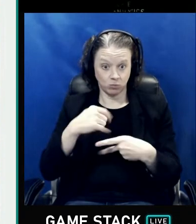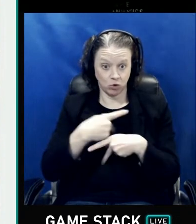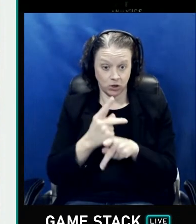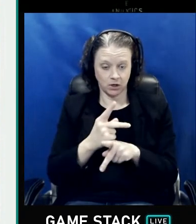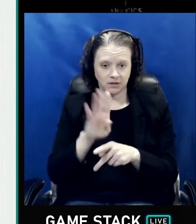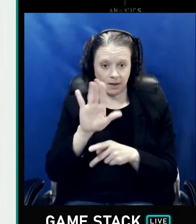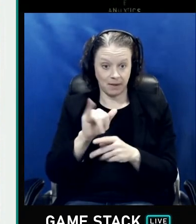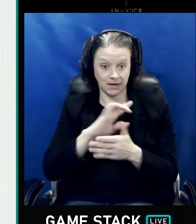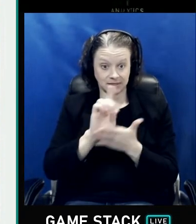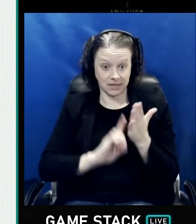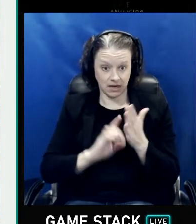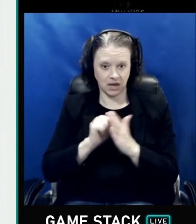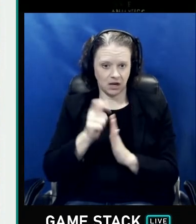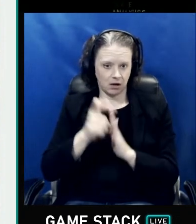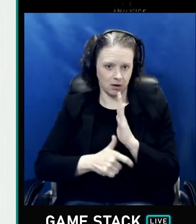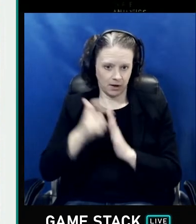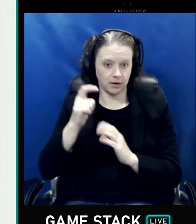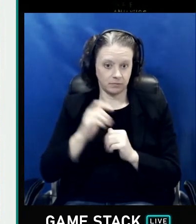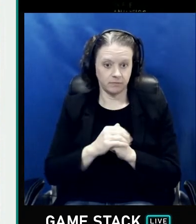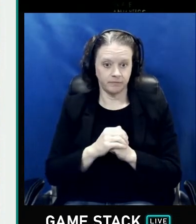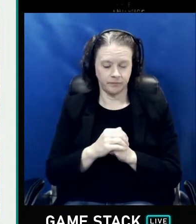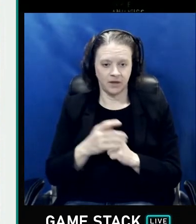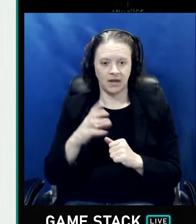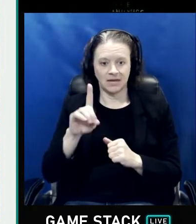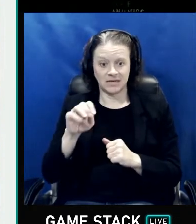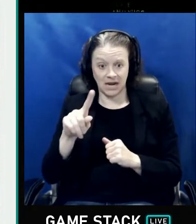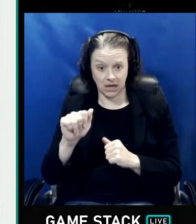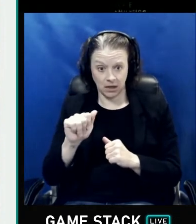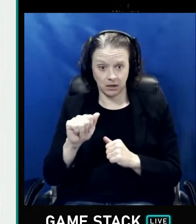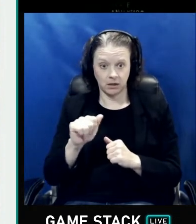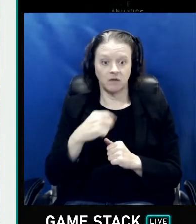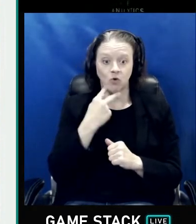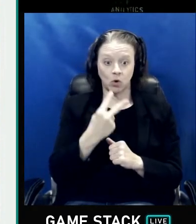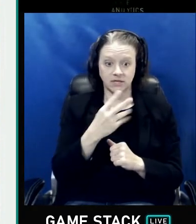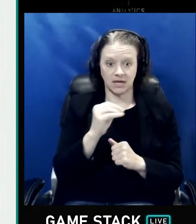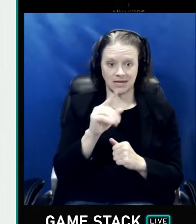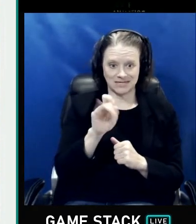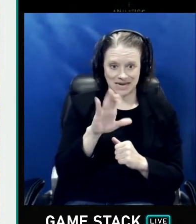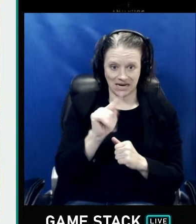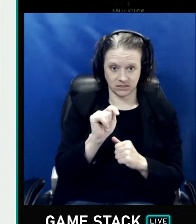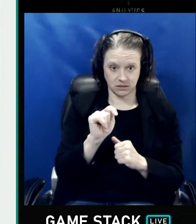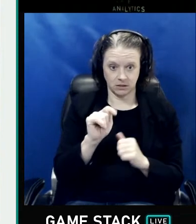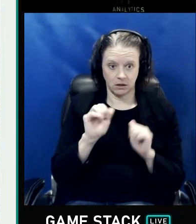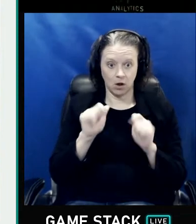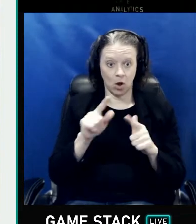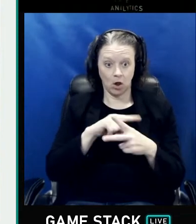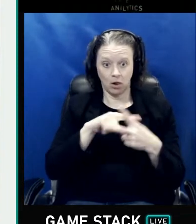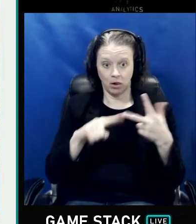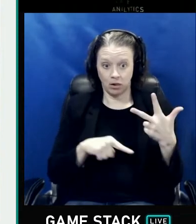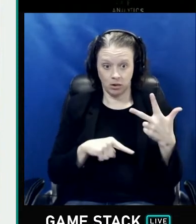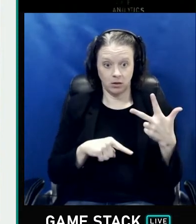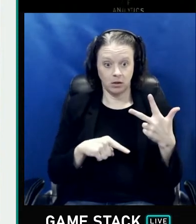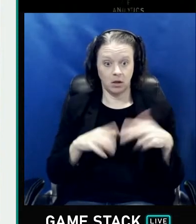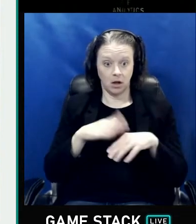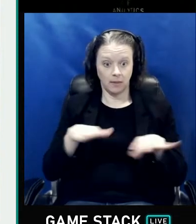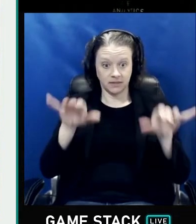and by default. There's data, voice, and text all on the same network. It is all integrated together.